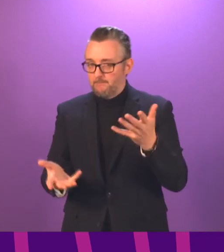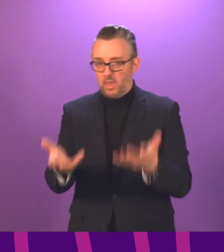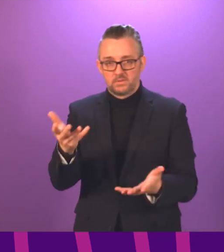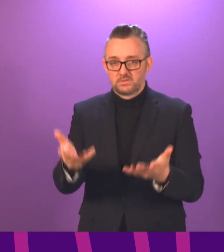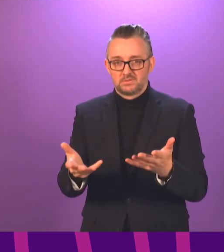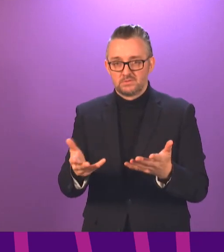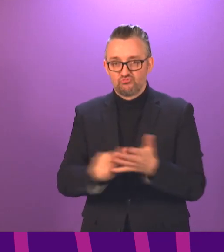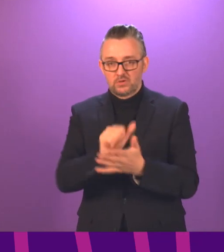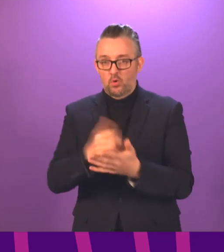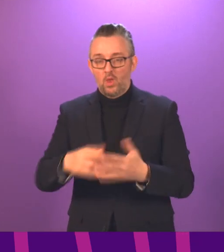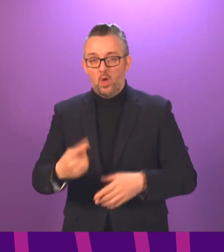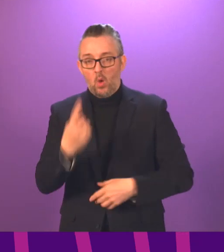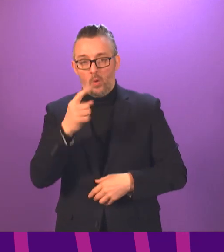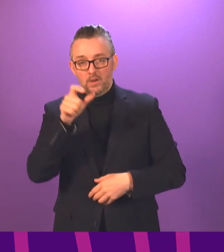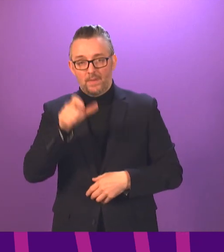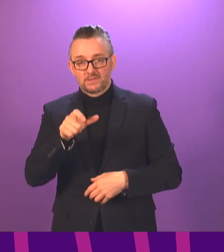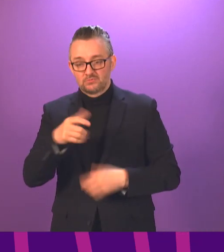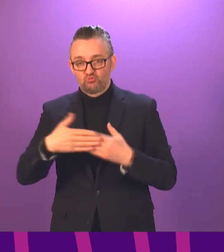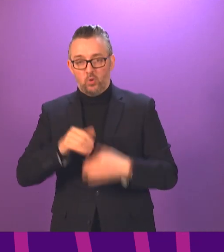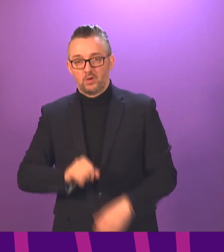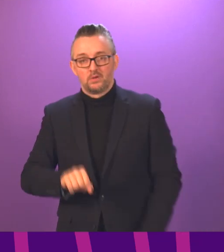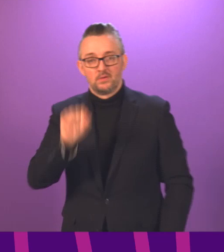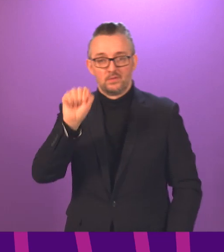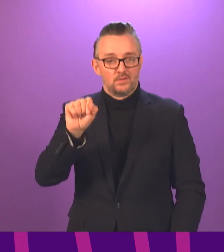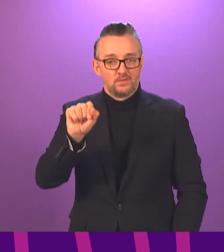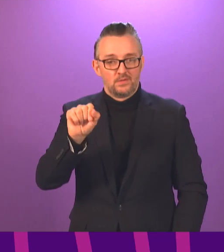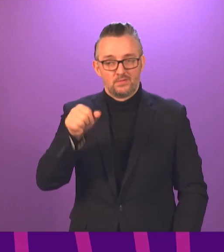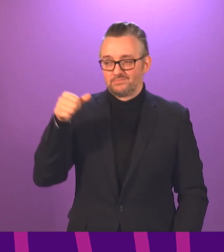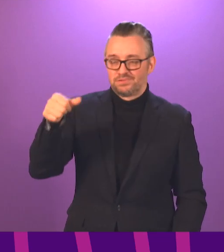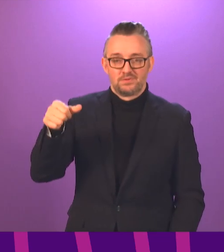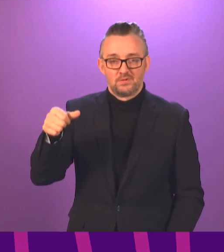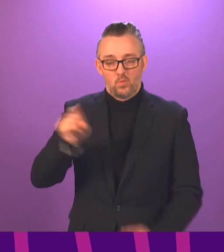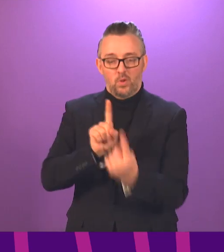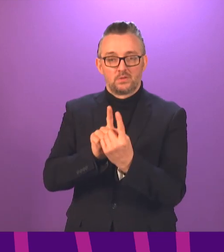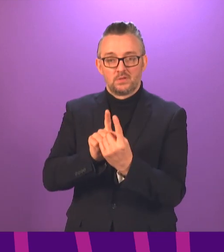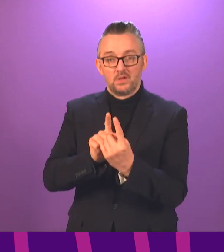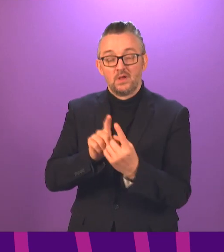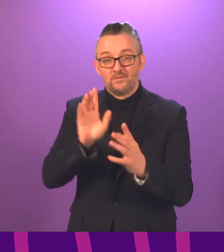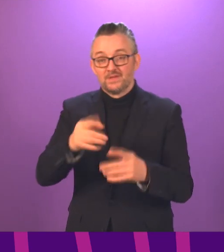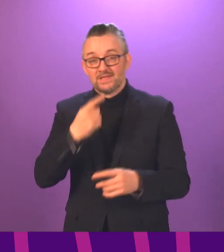only one person approaches a doorstep and providing reassurance for canvassers in having